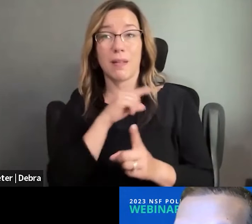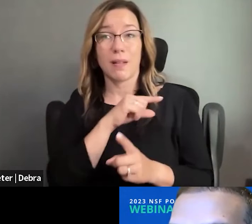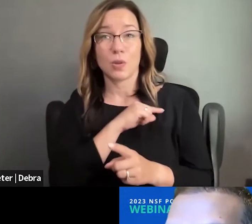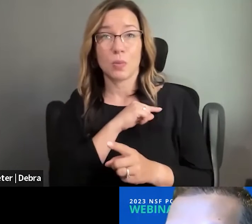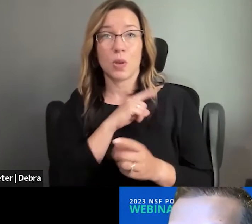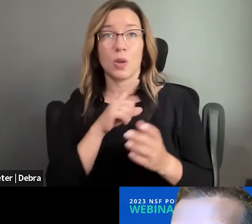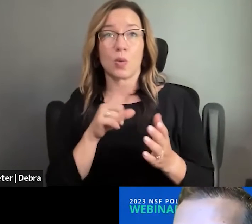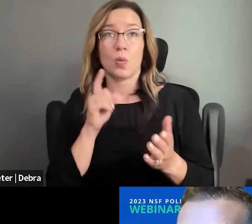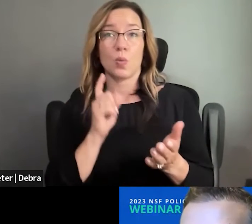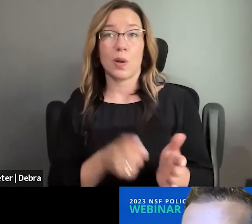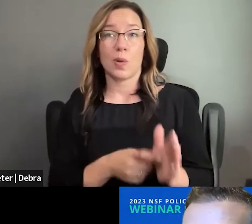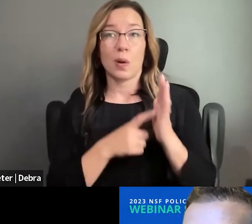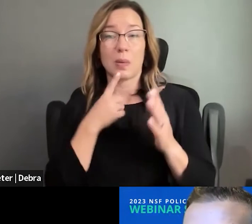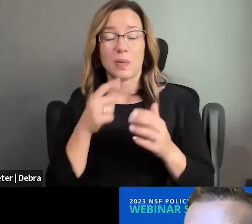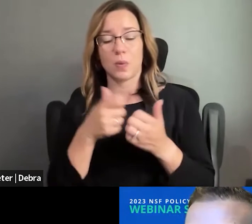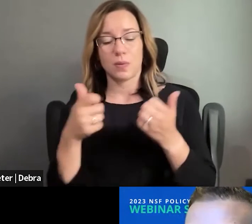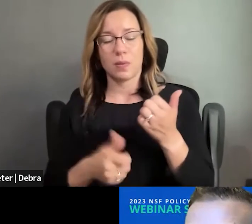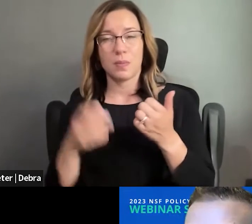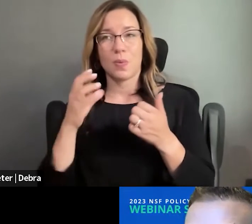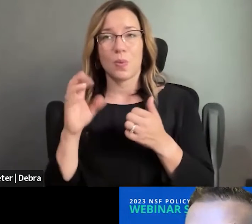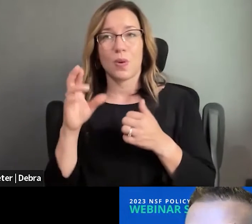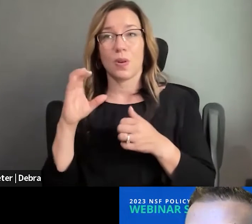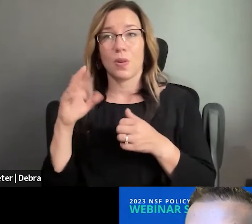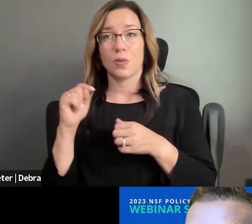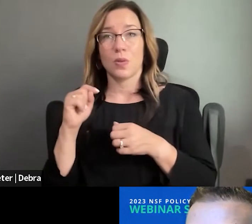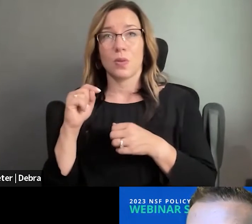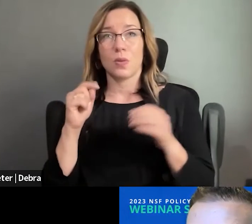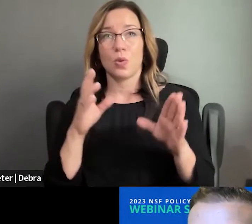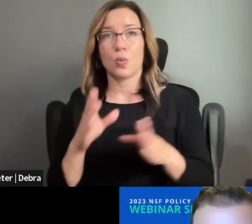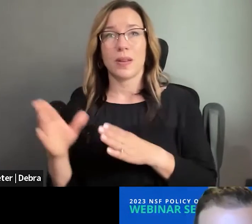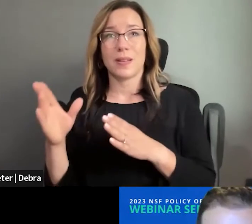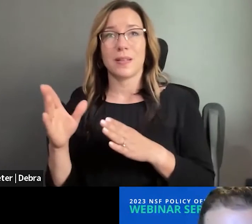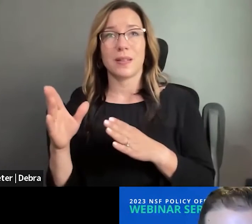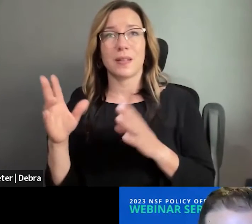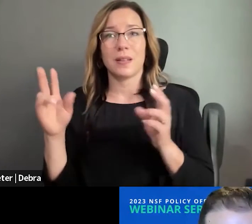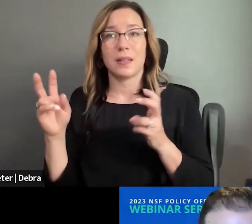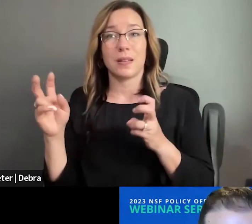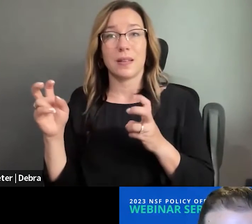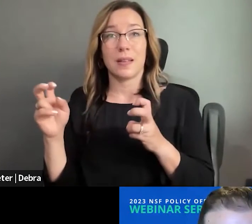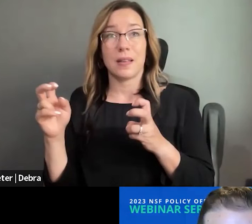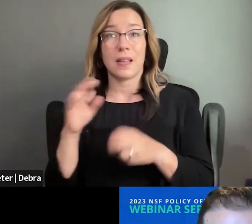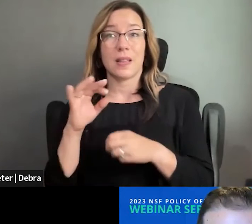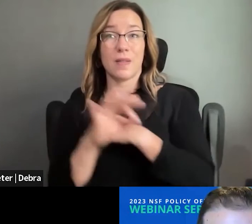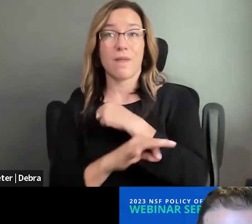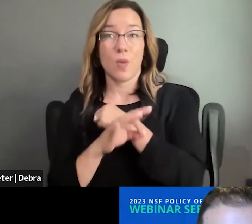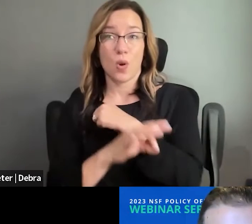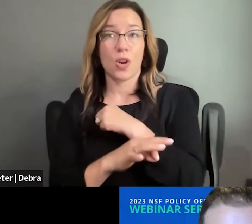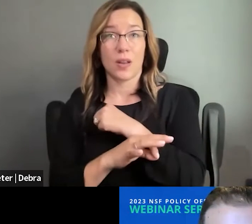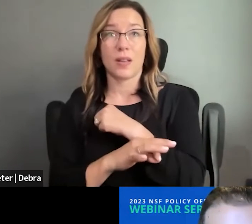to consultant arrangements, and the foreign space is where both of those exists.